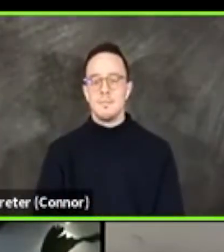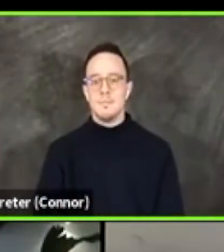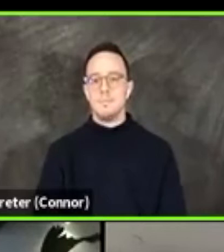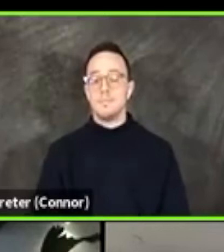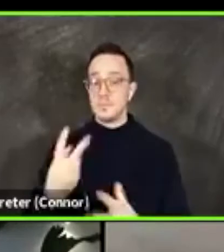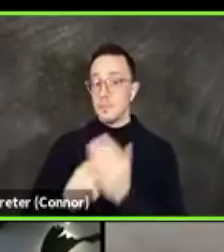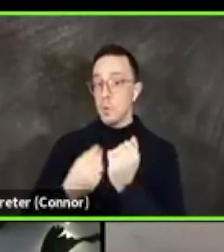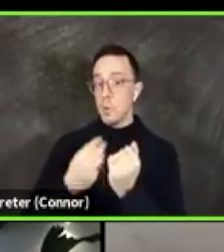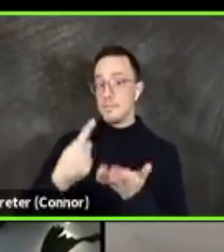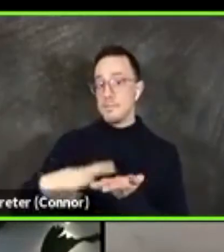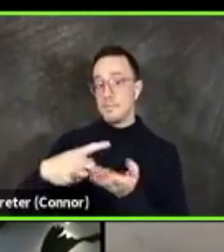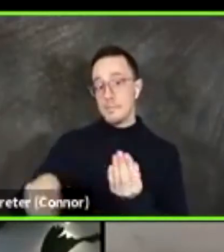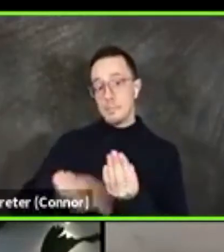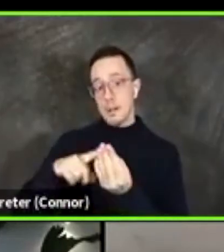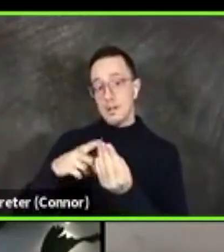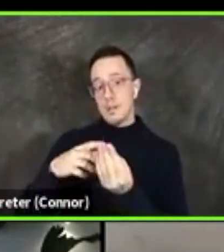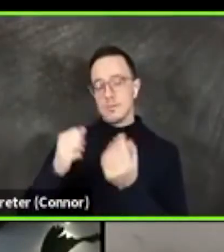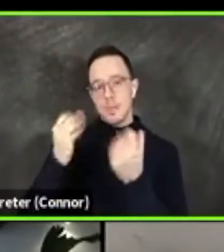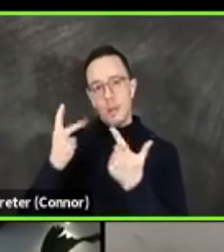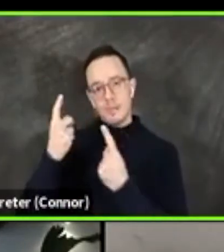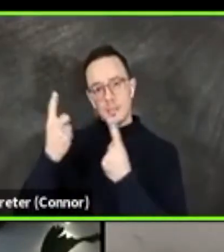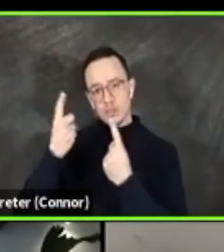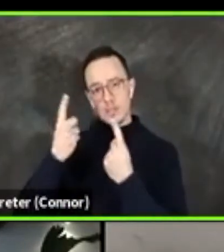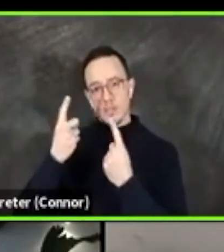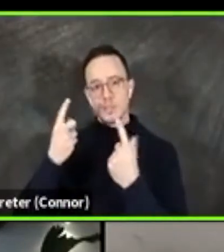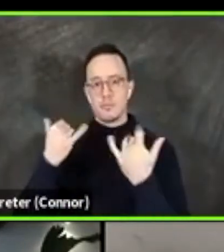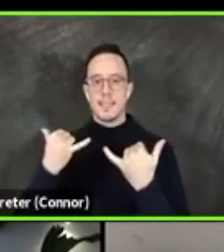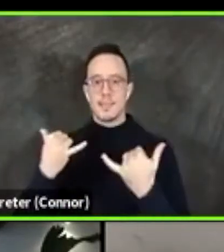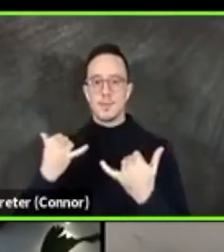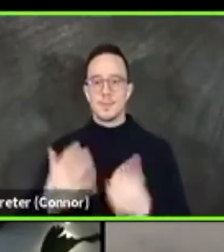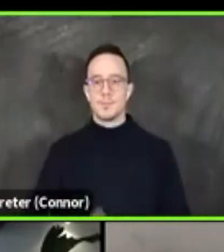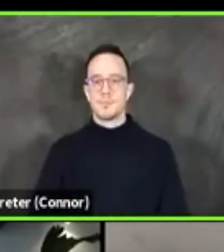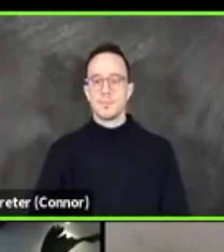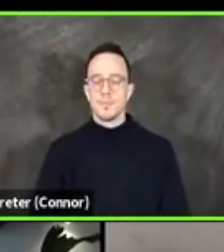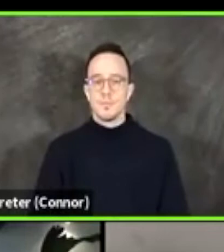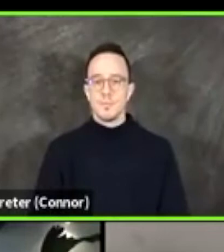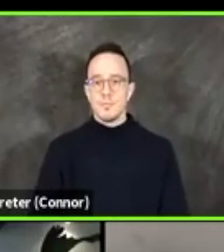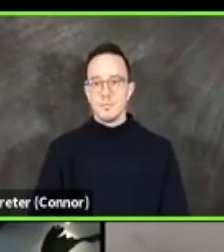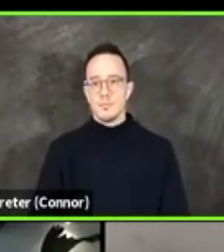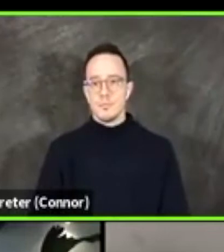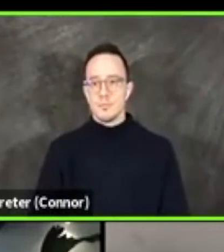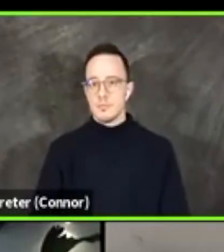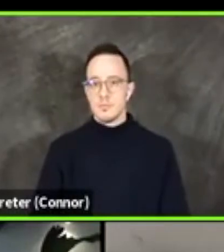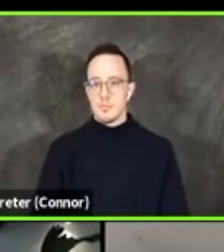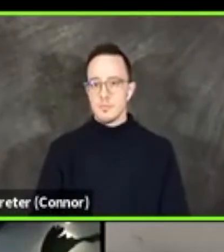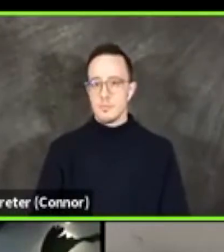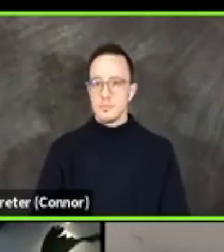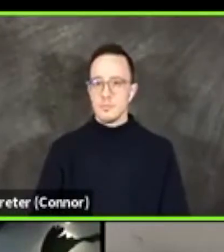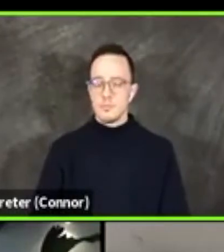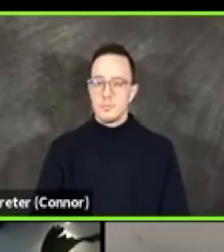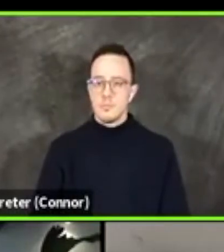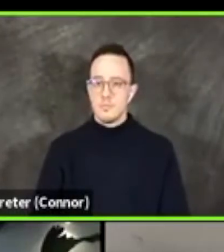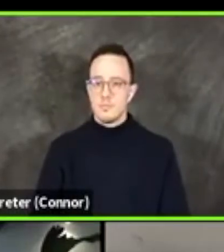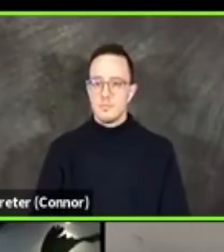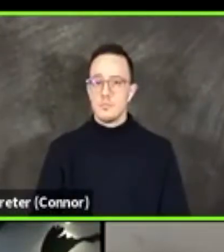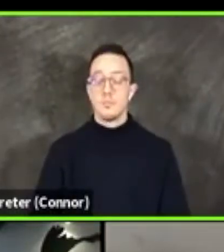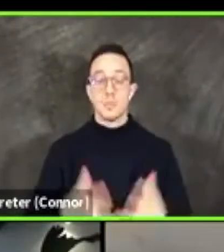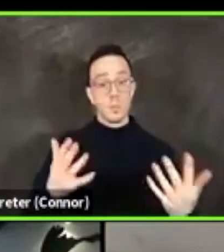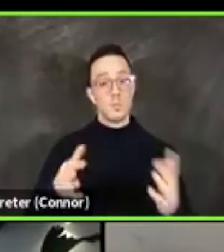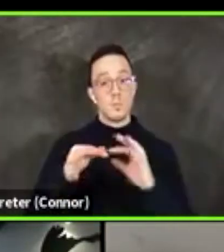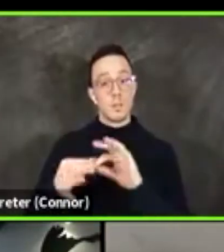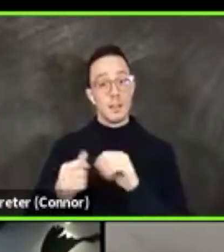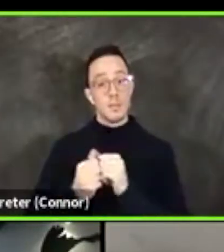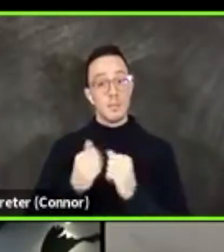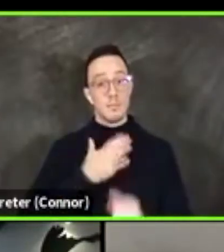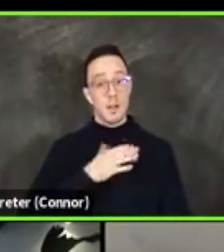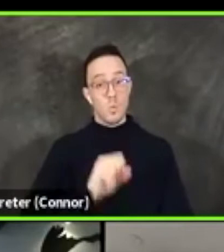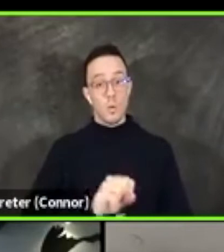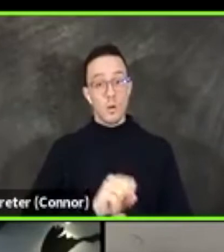AND I THINK, WITH REGARDS TO MY WORK, REALLY I THINK A CRITICAL